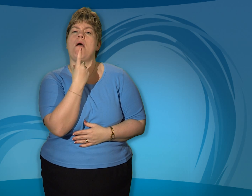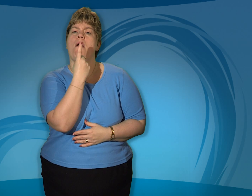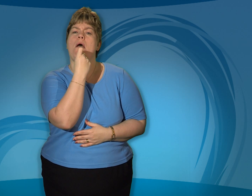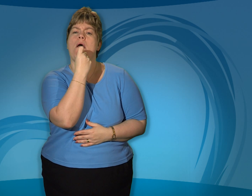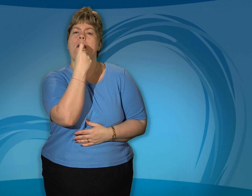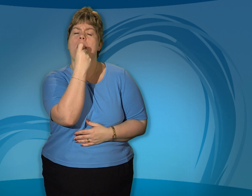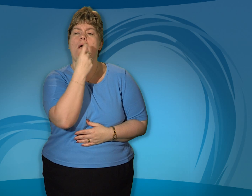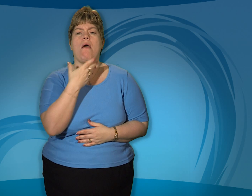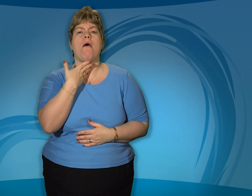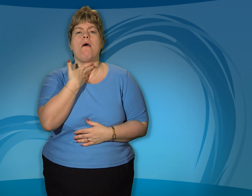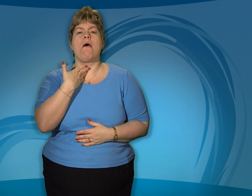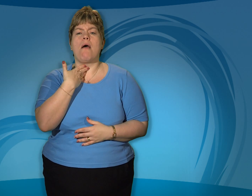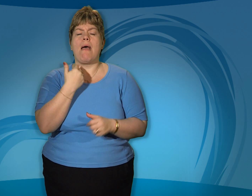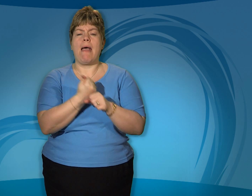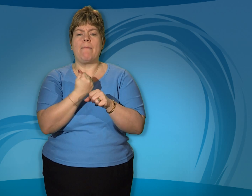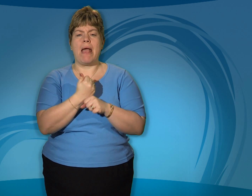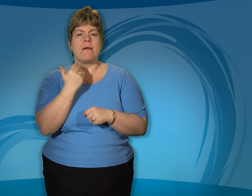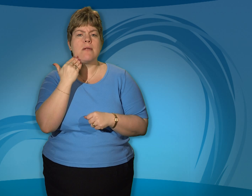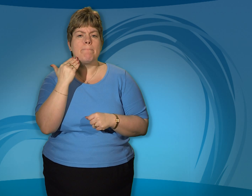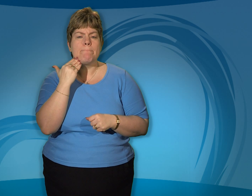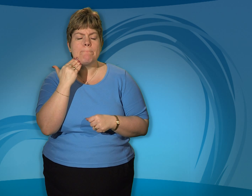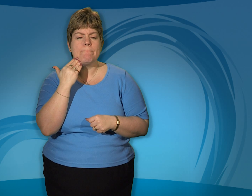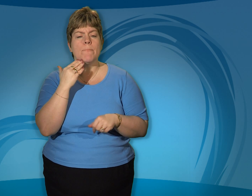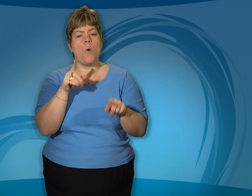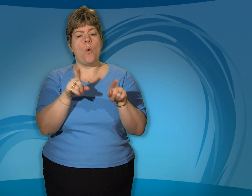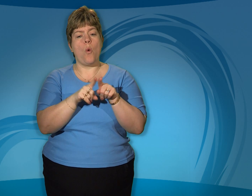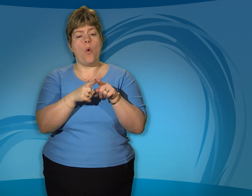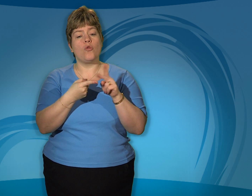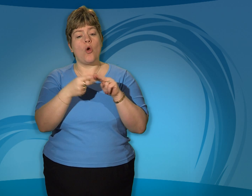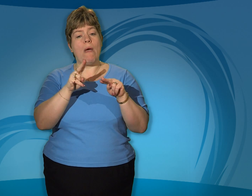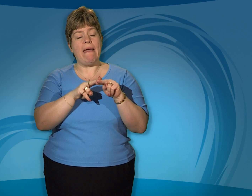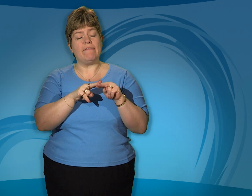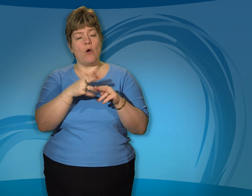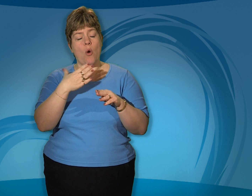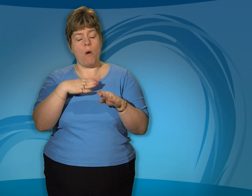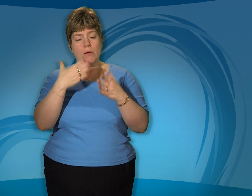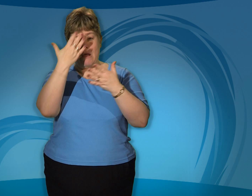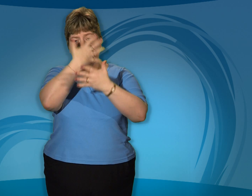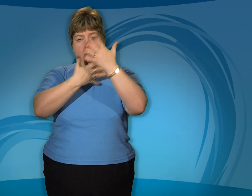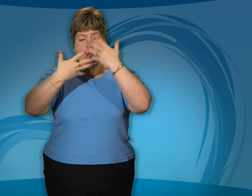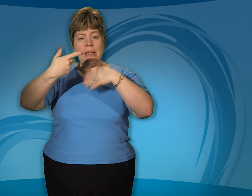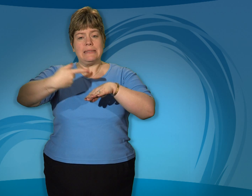Your throat will be sprayed with a local anaesthetic, and if you have chosen to have sedation a